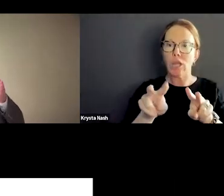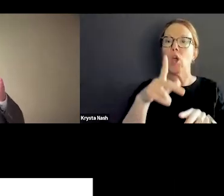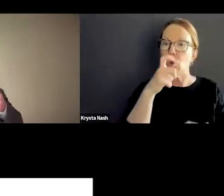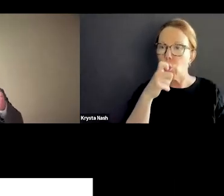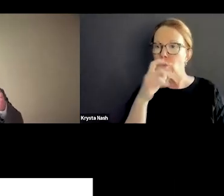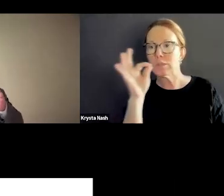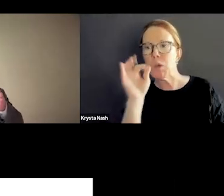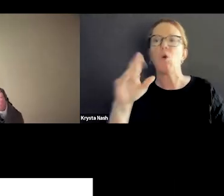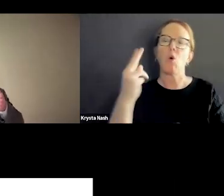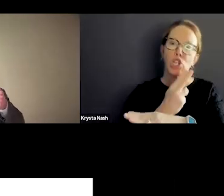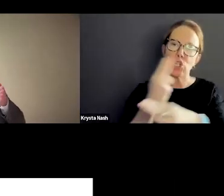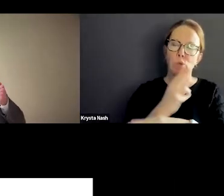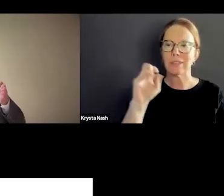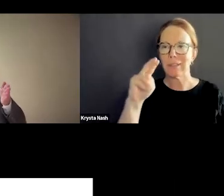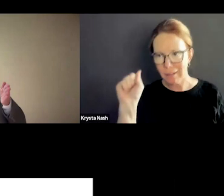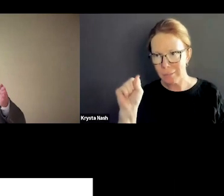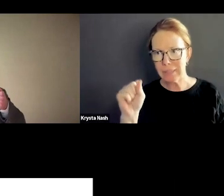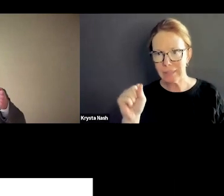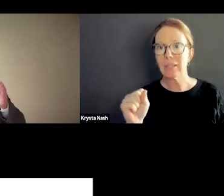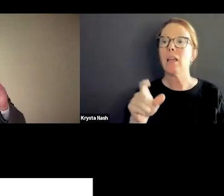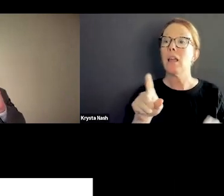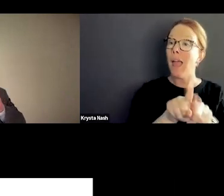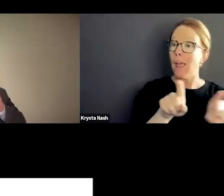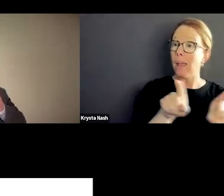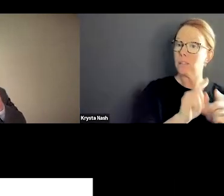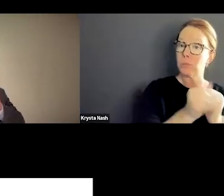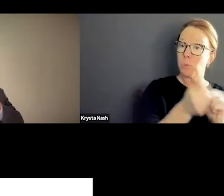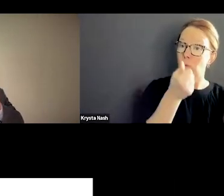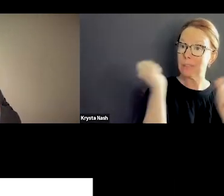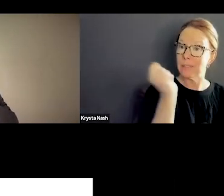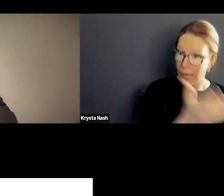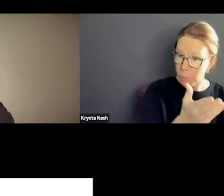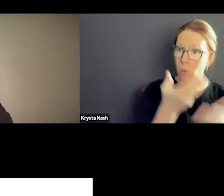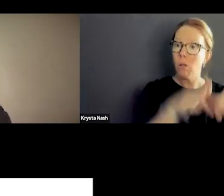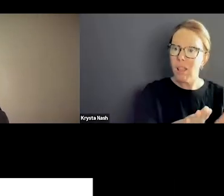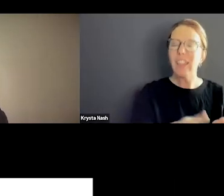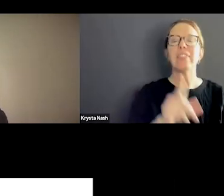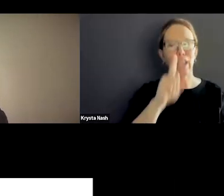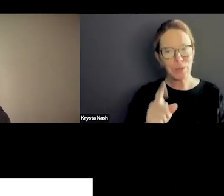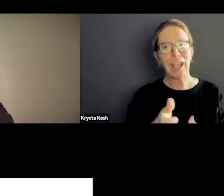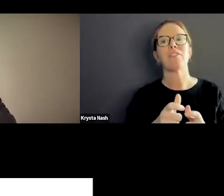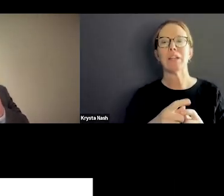or use cannabis products and sports gamble, then we get significant outcomes. So since then we can outcomes.